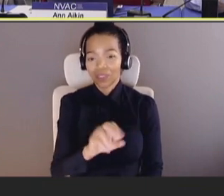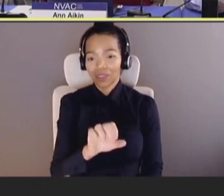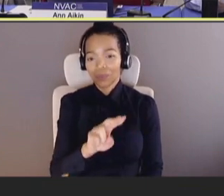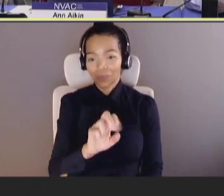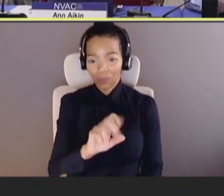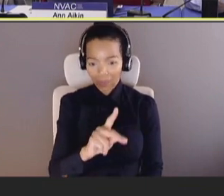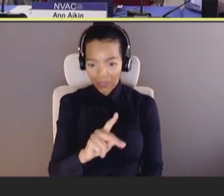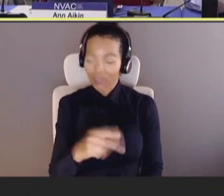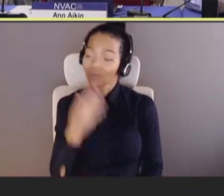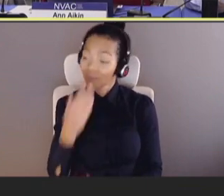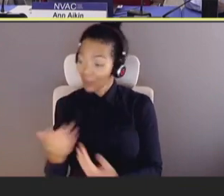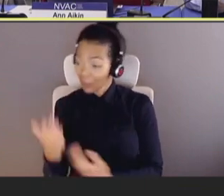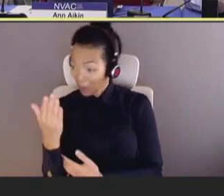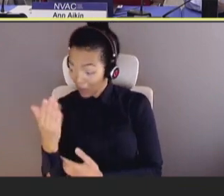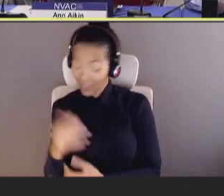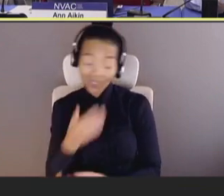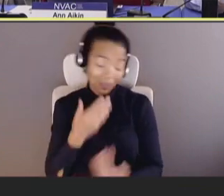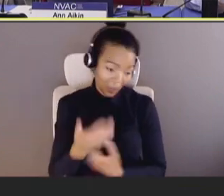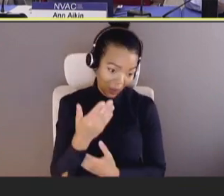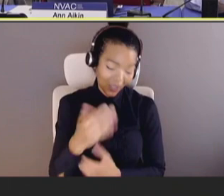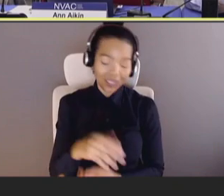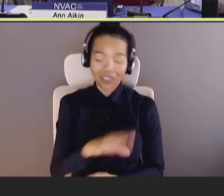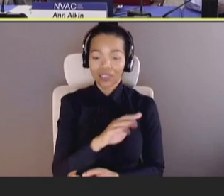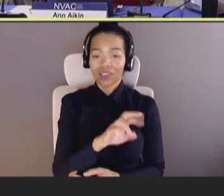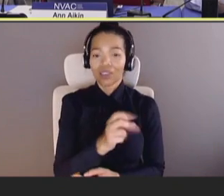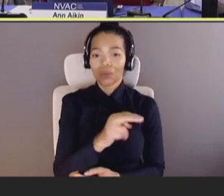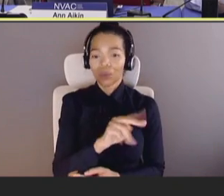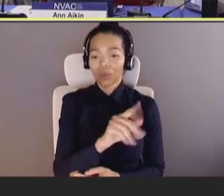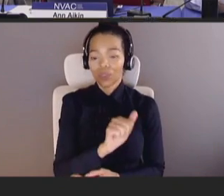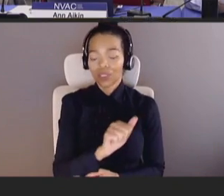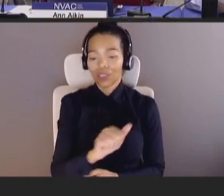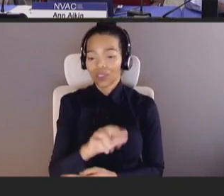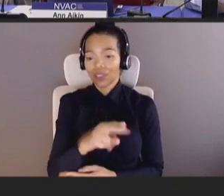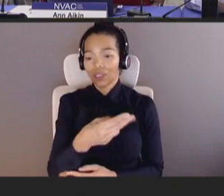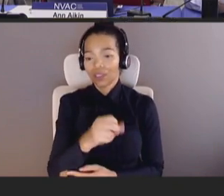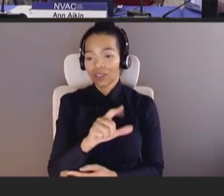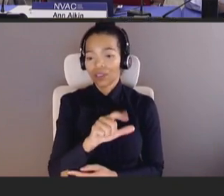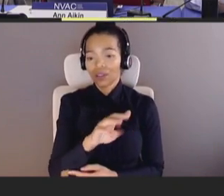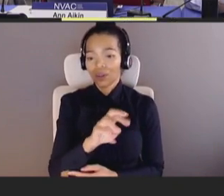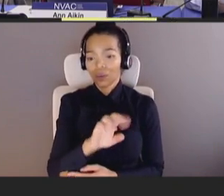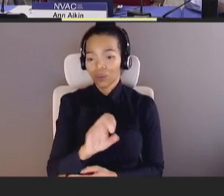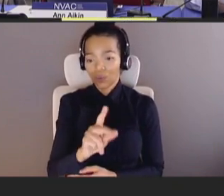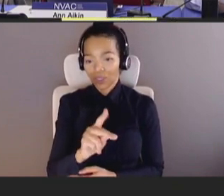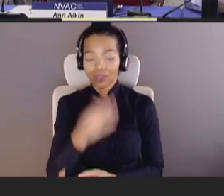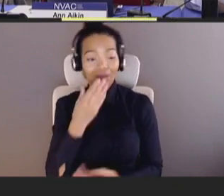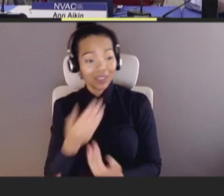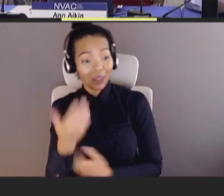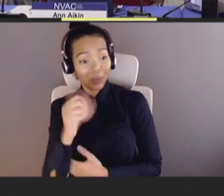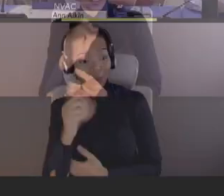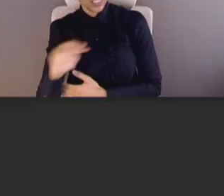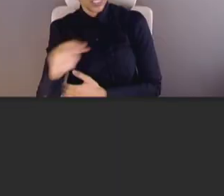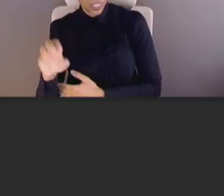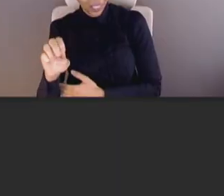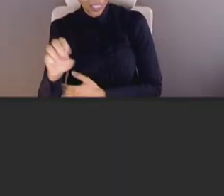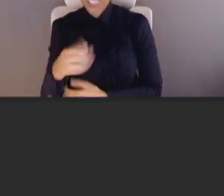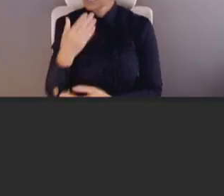Barbara Mulach: Good morning. >> Ann Aikin: Good morning. Brenda Holbrook. Brenda Holbrook: Good morning, Ann. Ann Aikin: Good morning. Uzo Chukwuma.